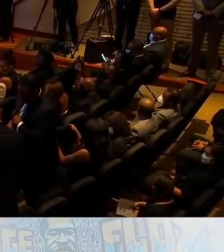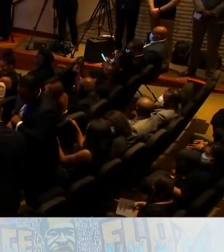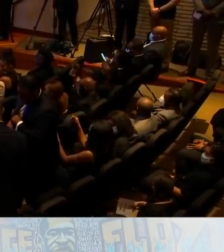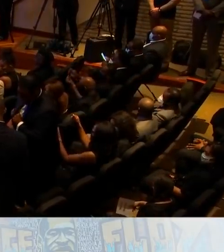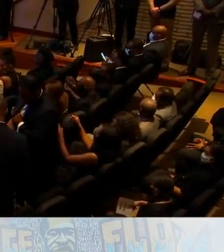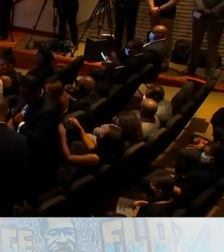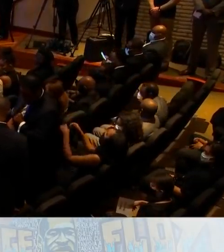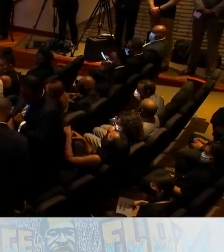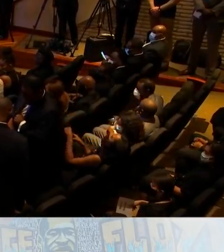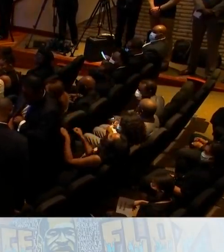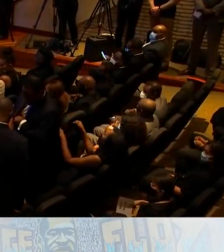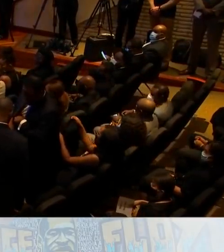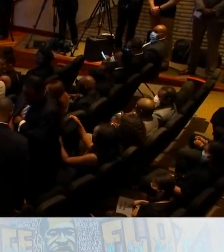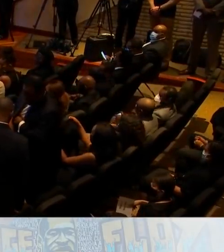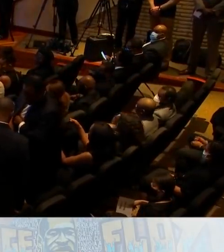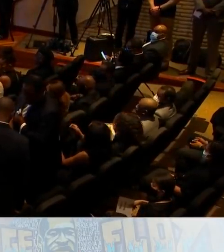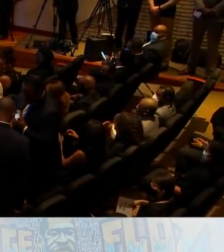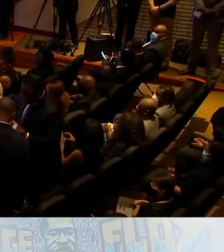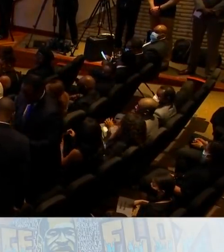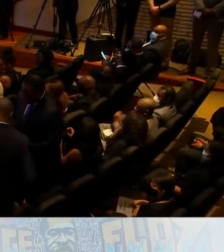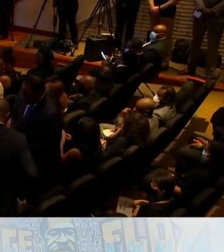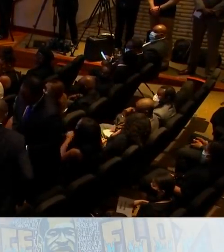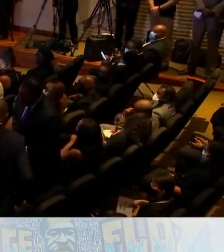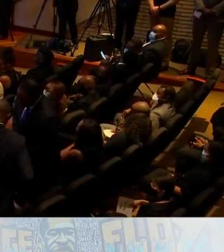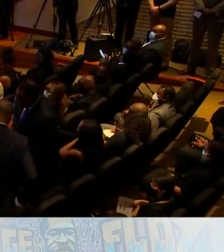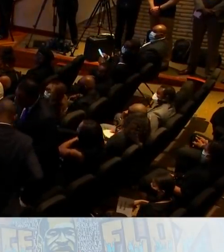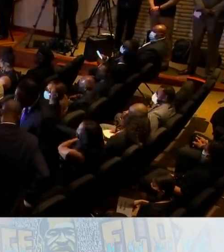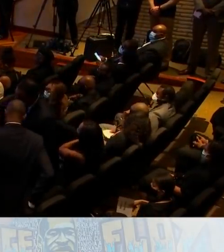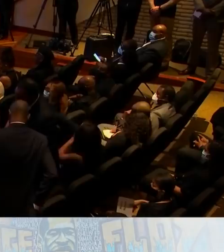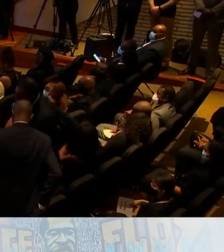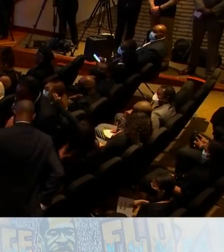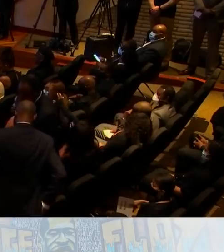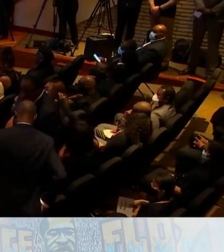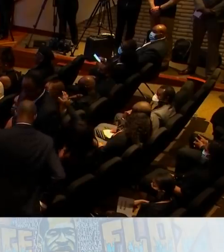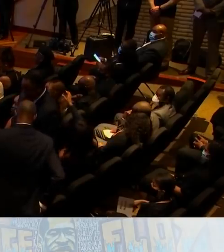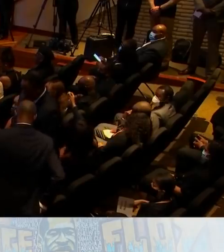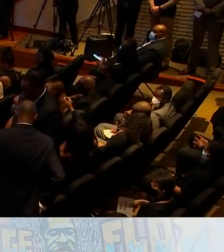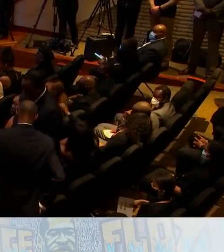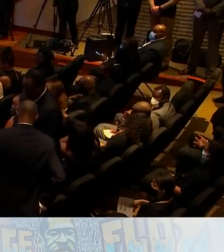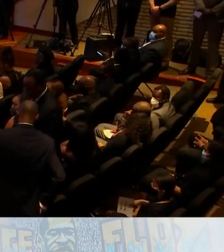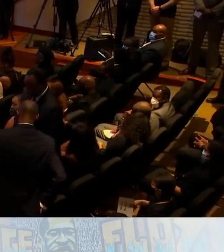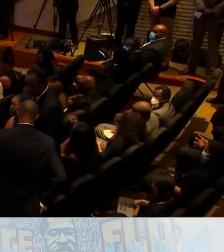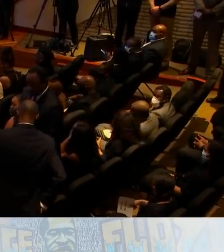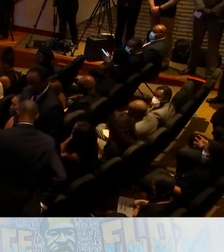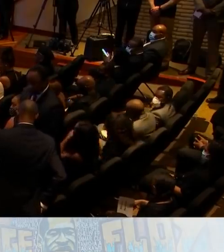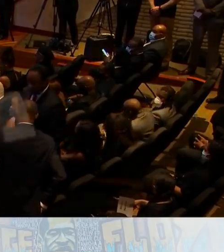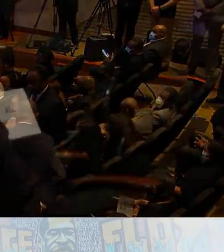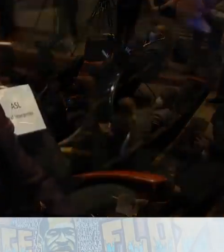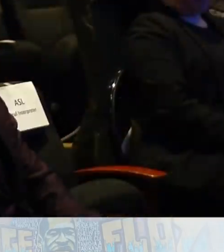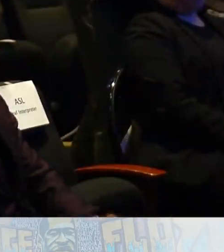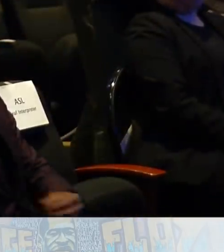MEADOW'S GRASS HE LEADS ME BESIDE THE QUIET STREAMS HE RESTORED MY FAILING